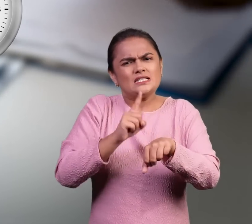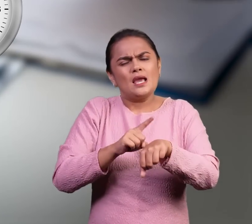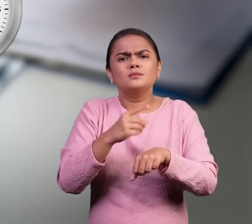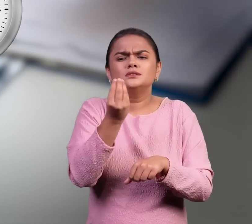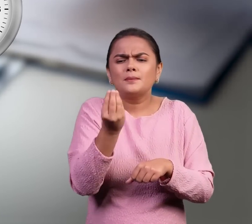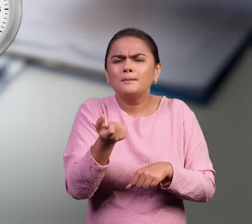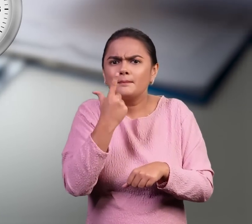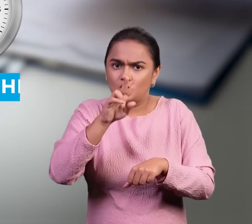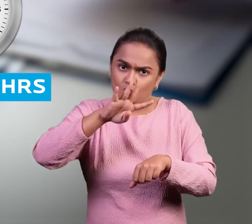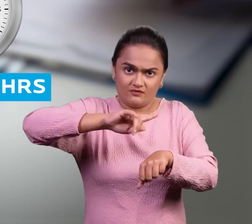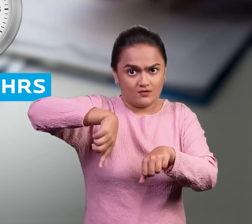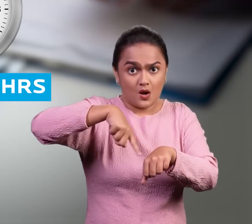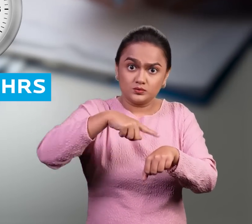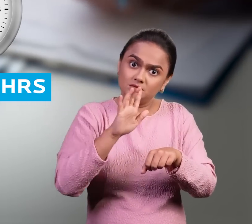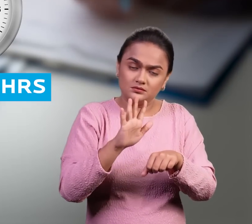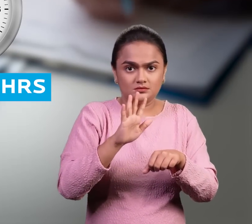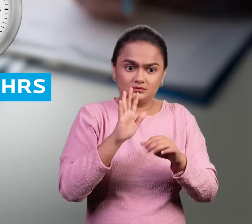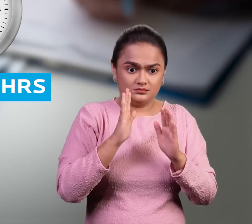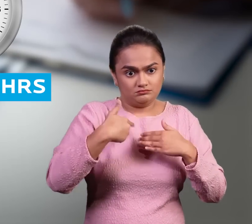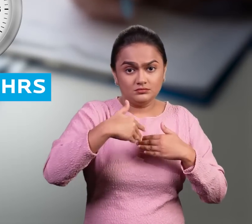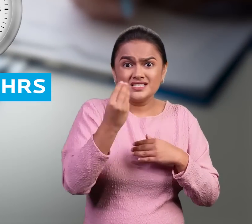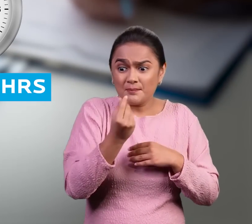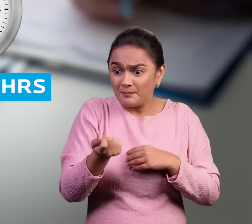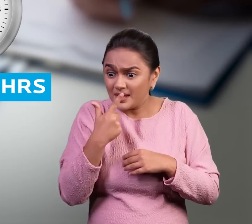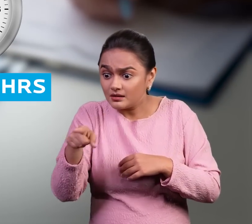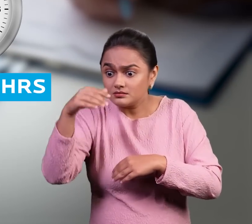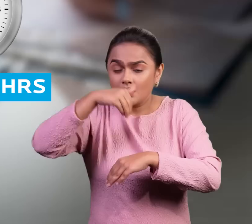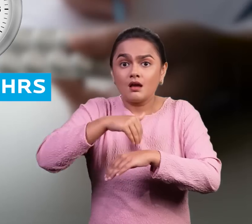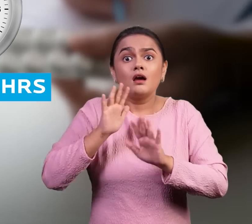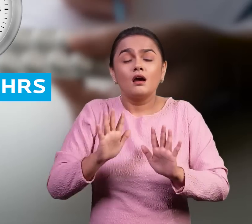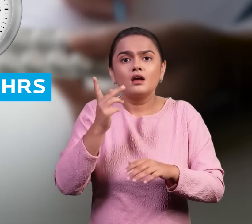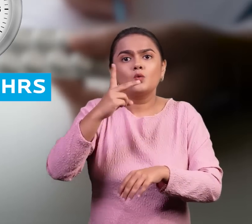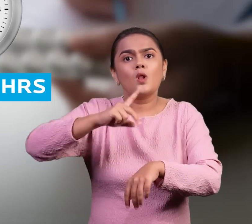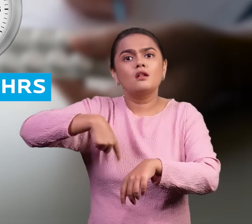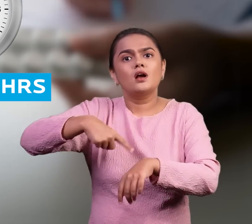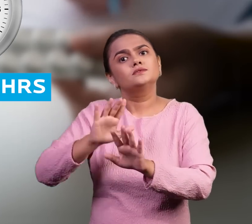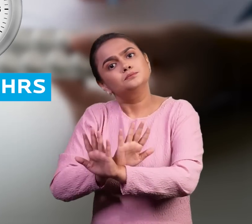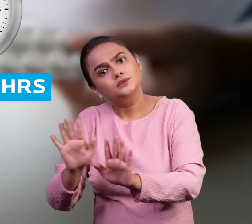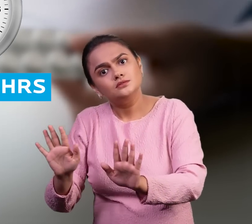Some medicines last 24 hours and some for 12 hours.